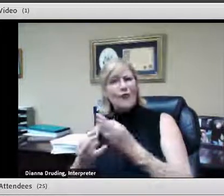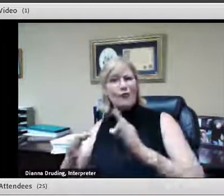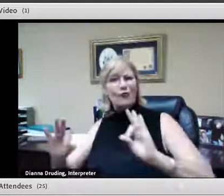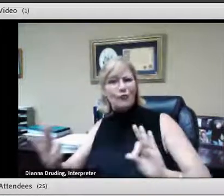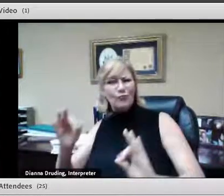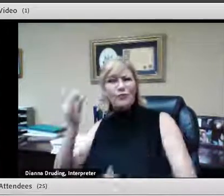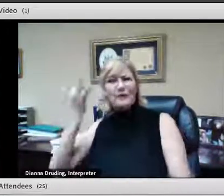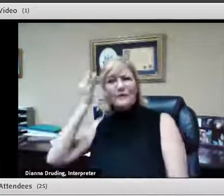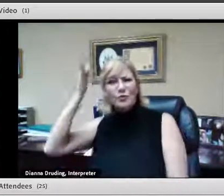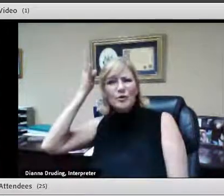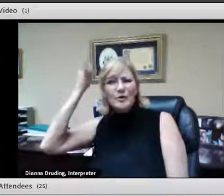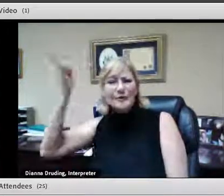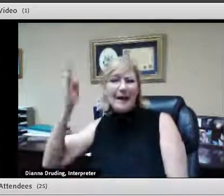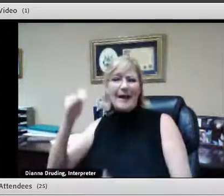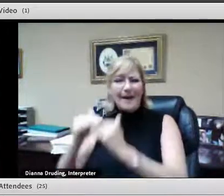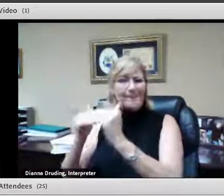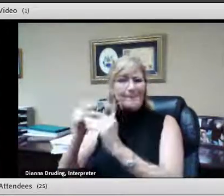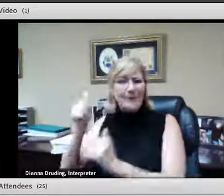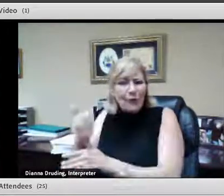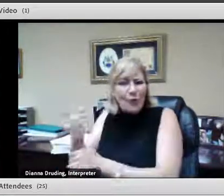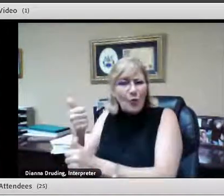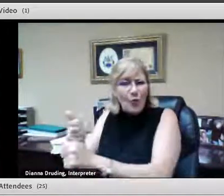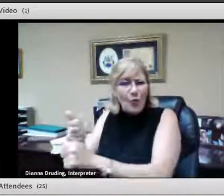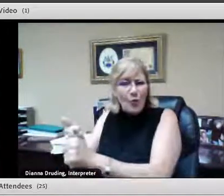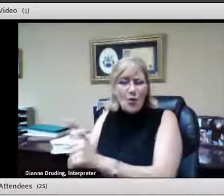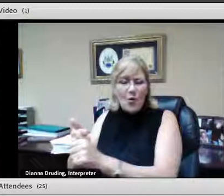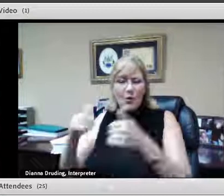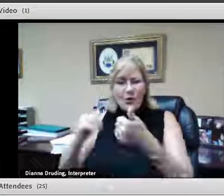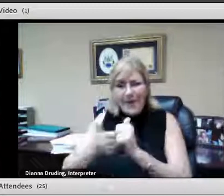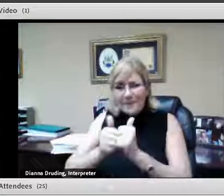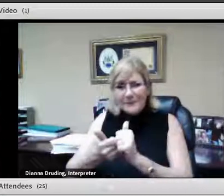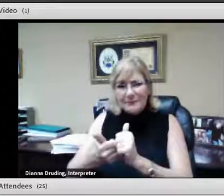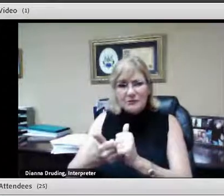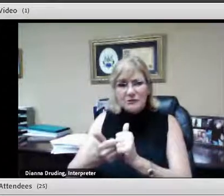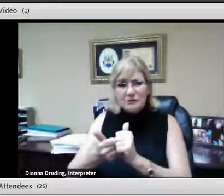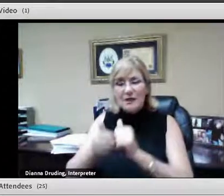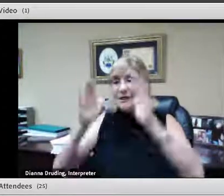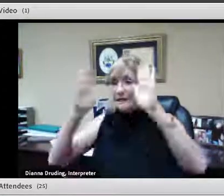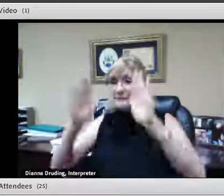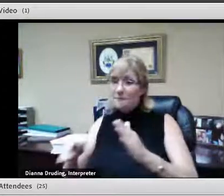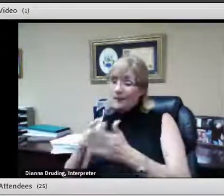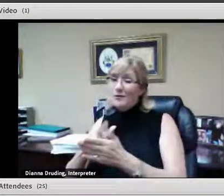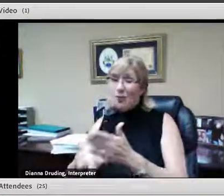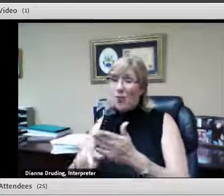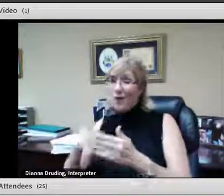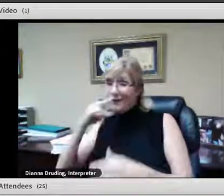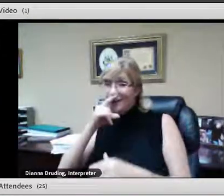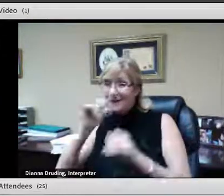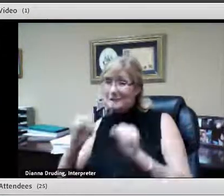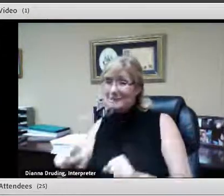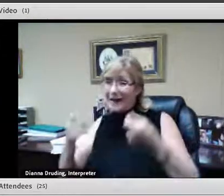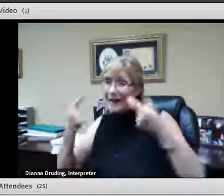and then build their own competition, and, you know, it's amazing what the kids can accomplish if you give them the means to do so.